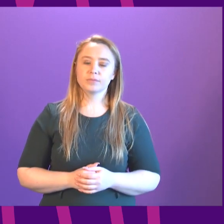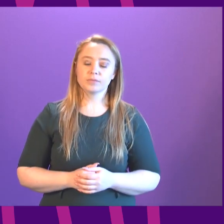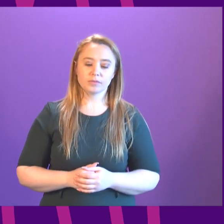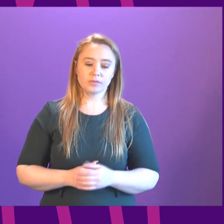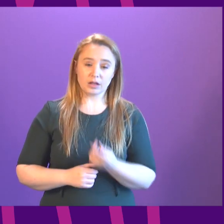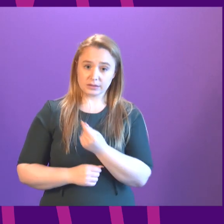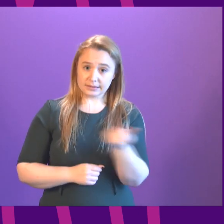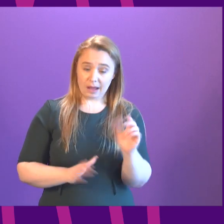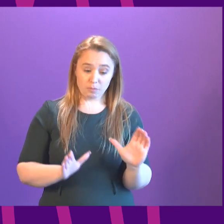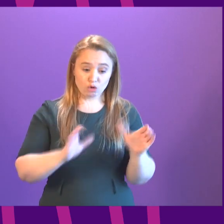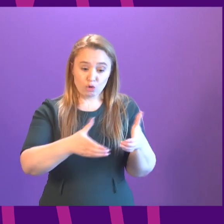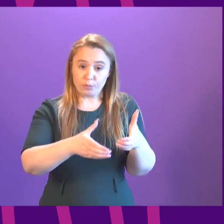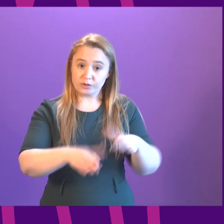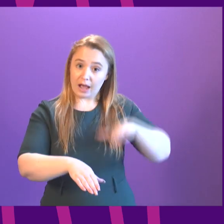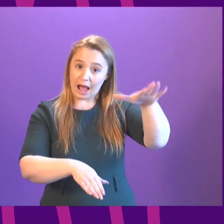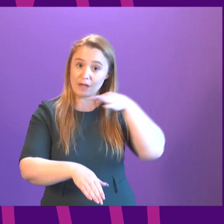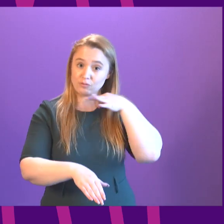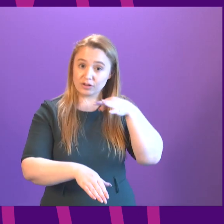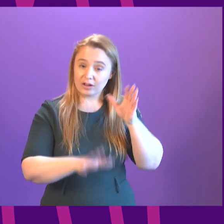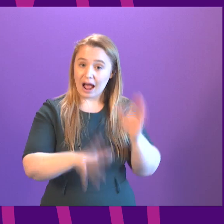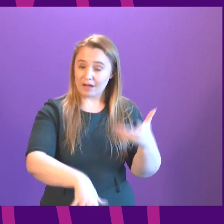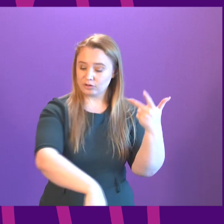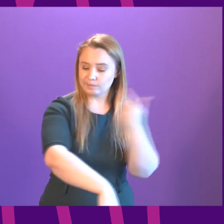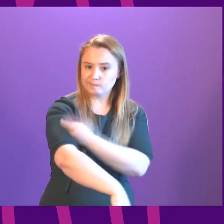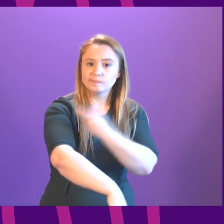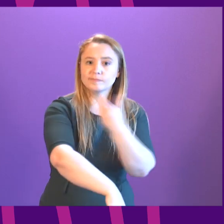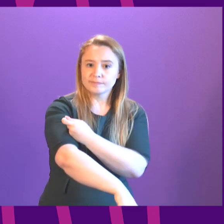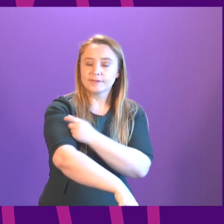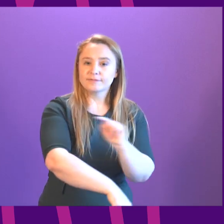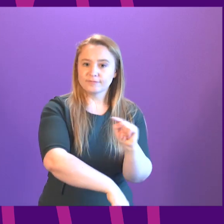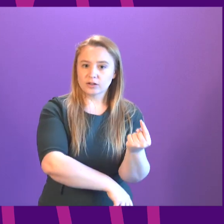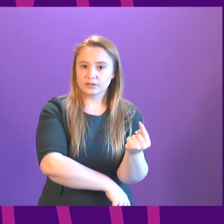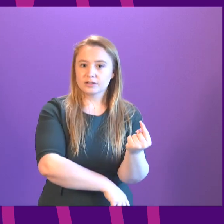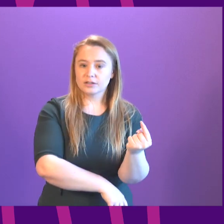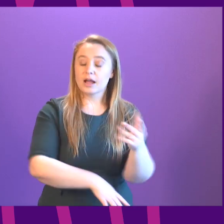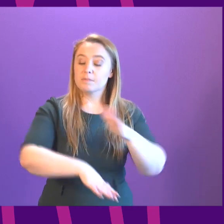to vaccinate. I believe that information that set out those timelines was circulated to